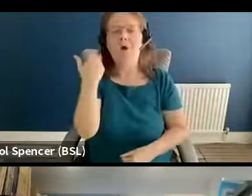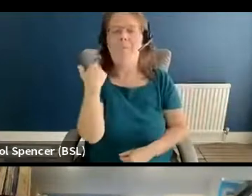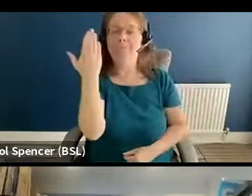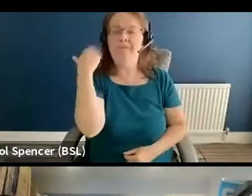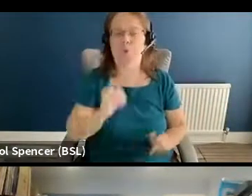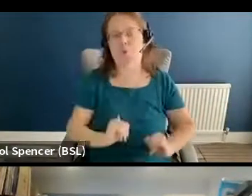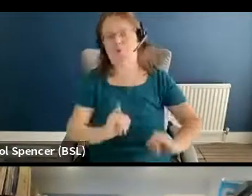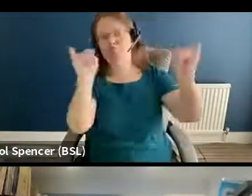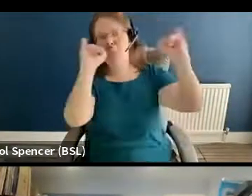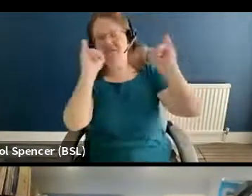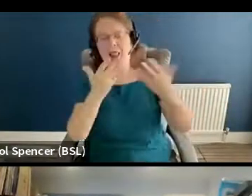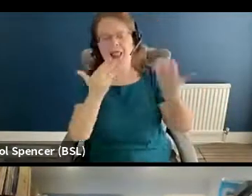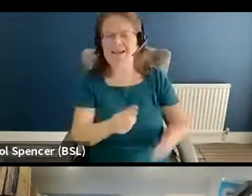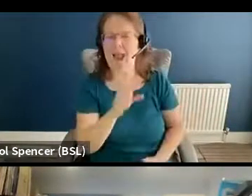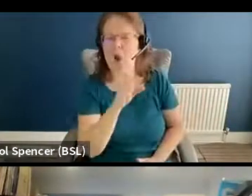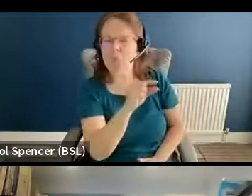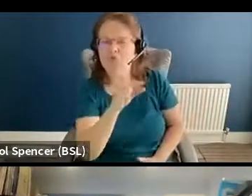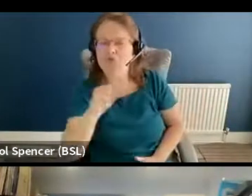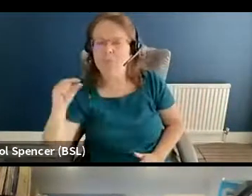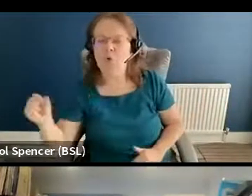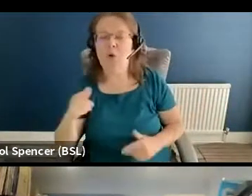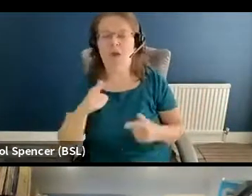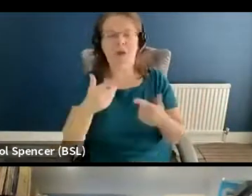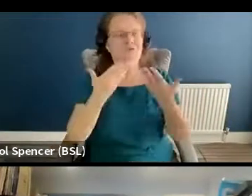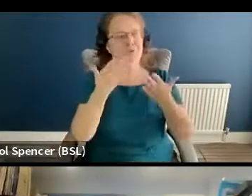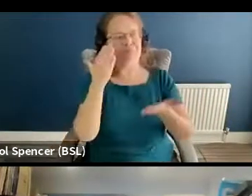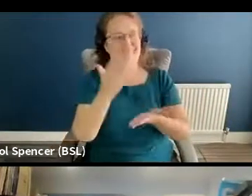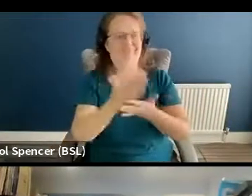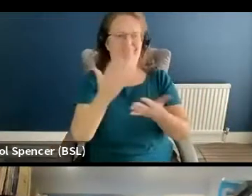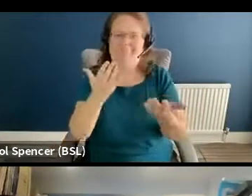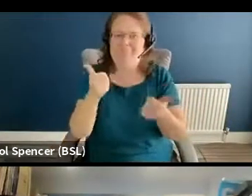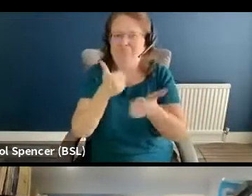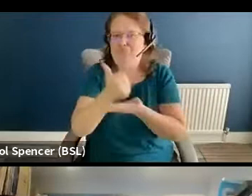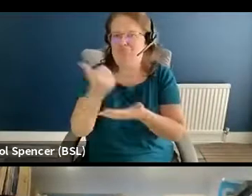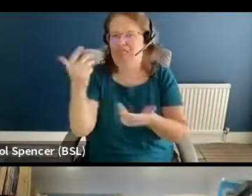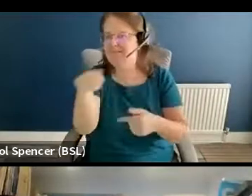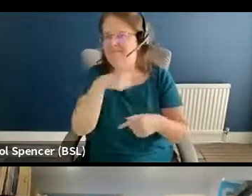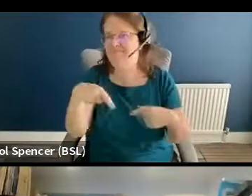So it's great to be part of this journey and to be part of a large global community working on